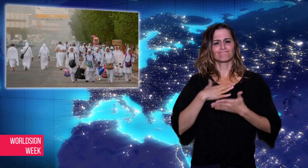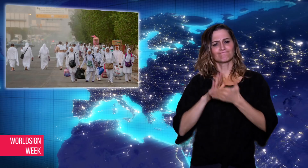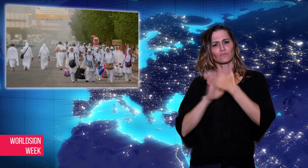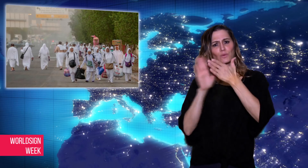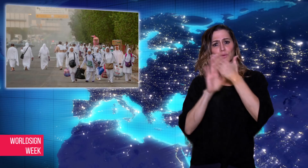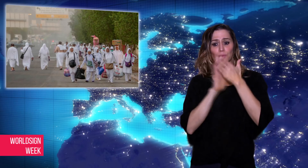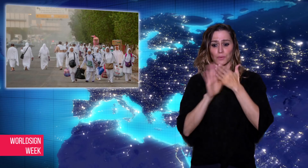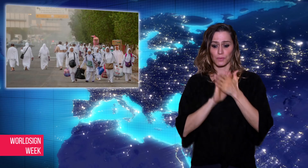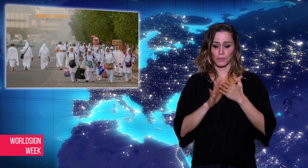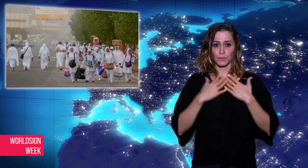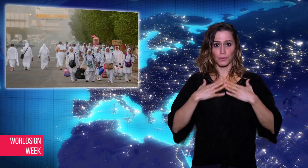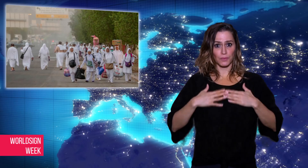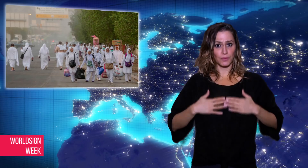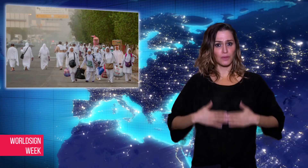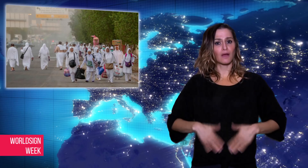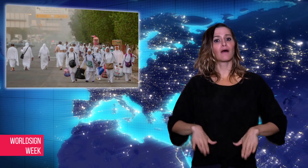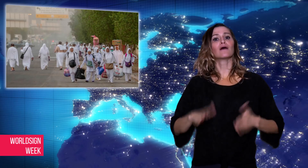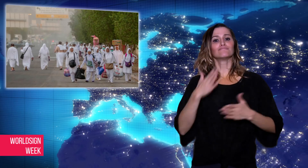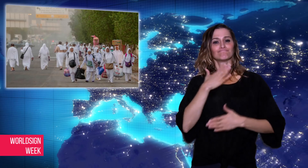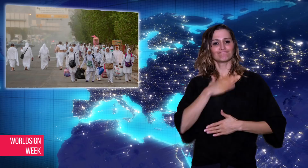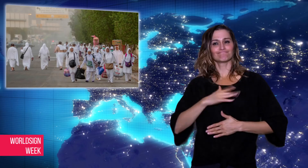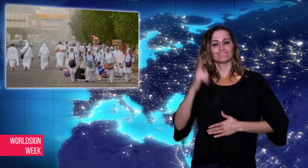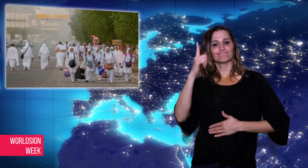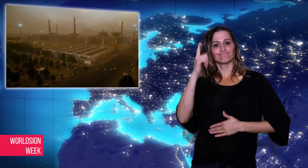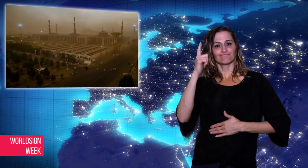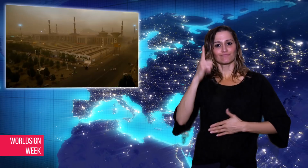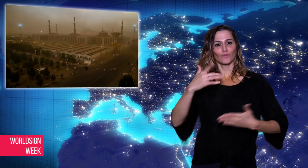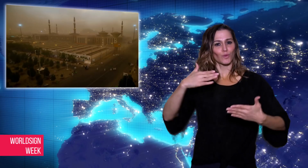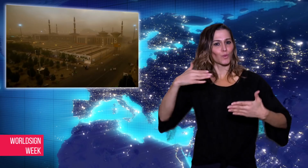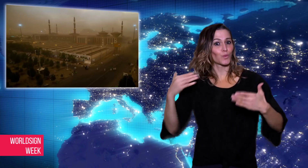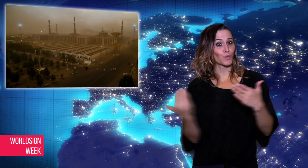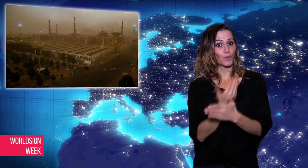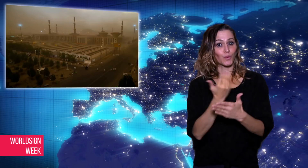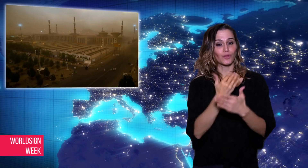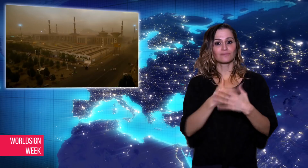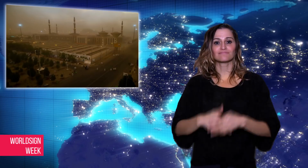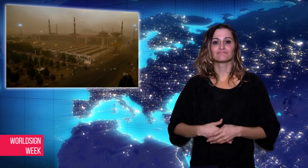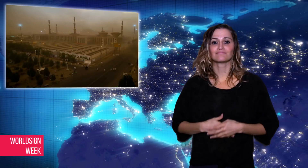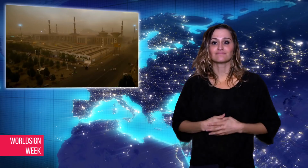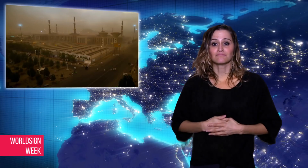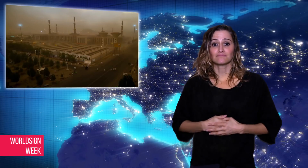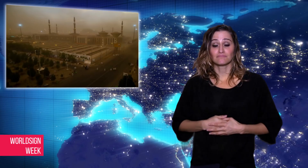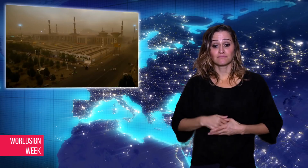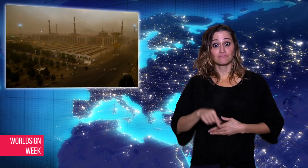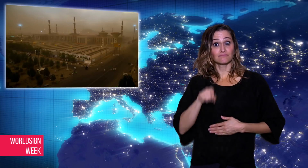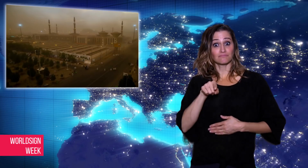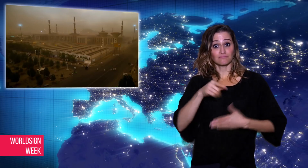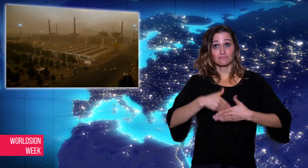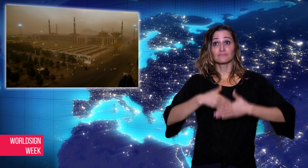and start anew .From there, the